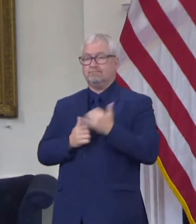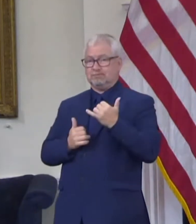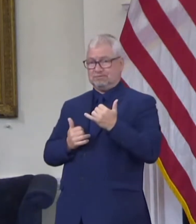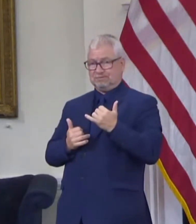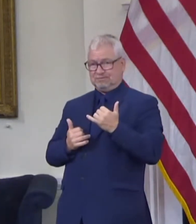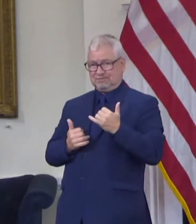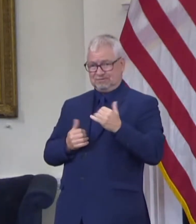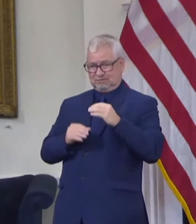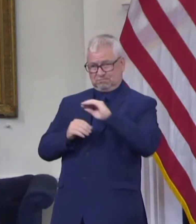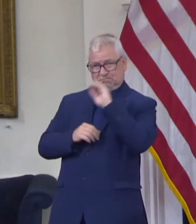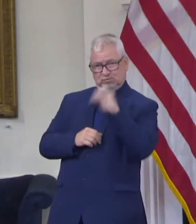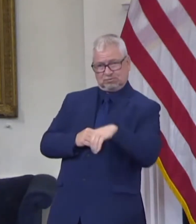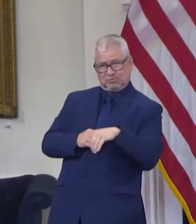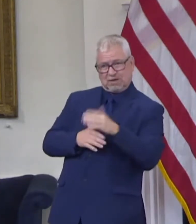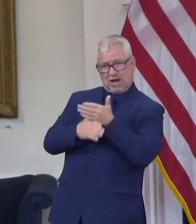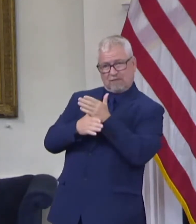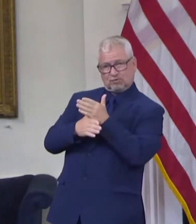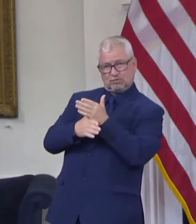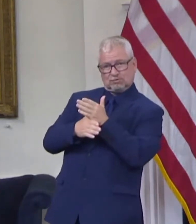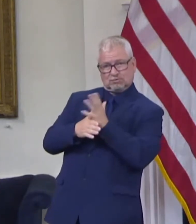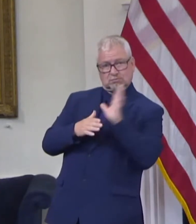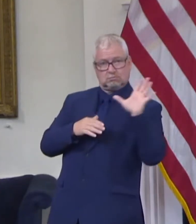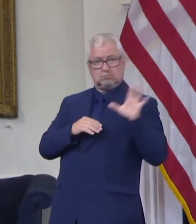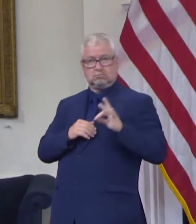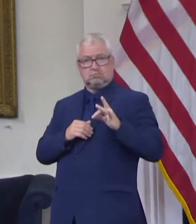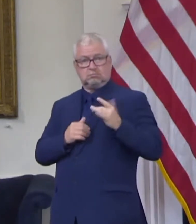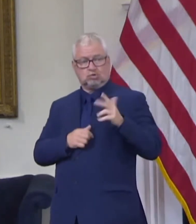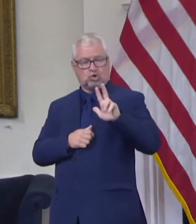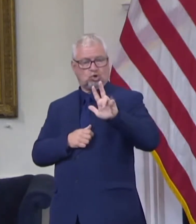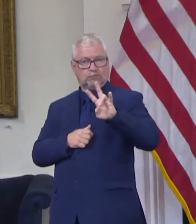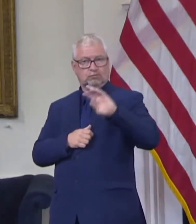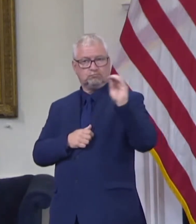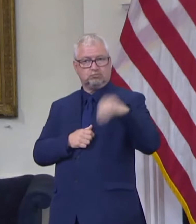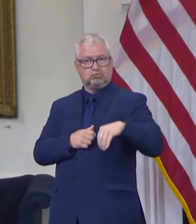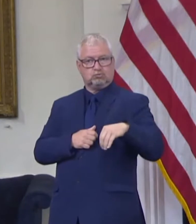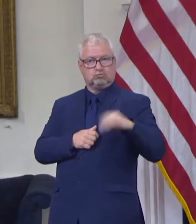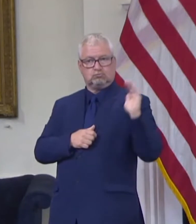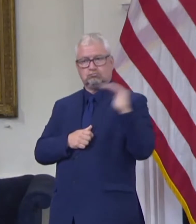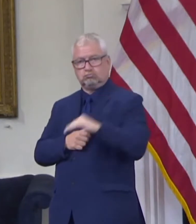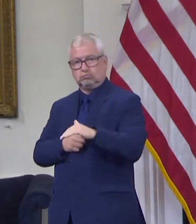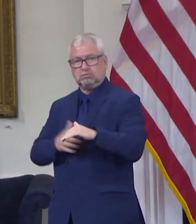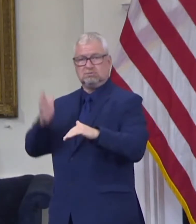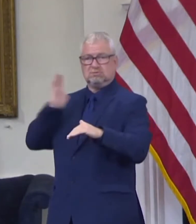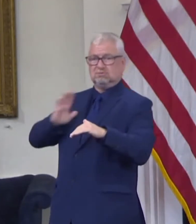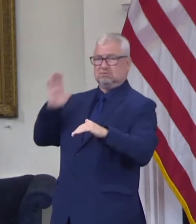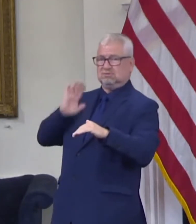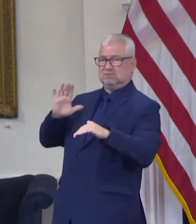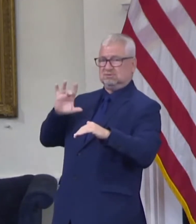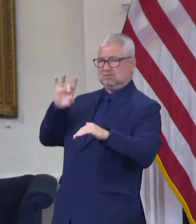and is down 88% since its peak, and hospitalizations have declined 28% in recent weeks,